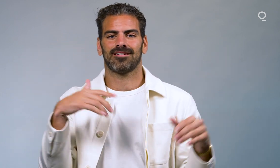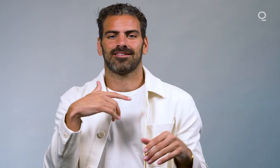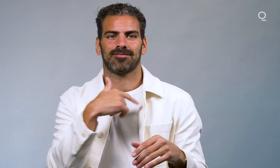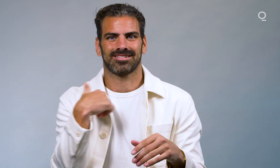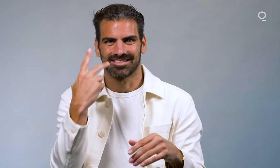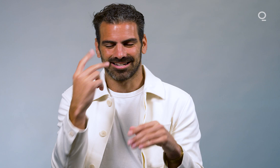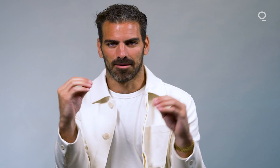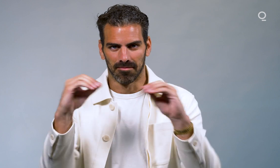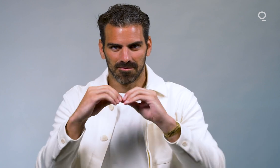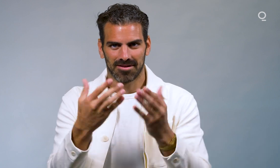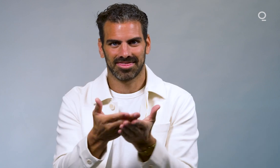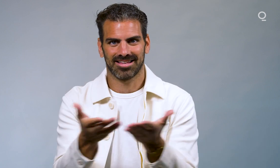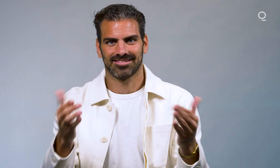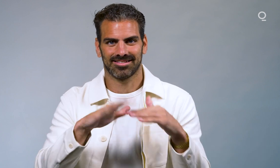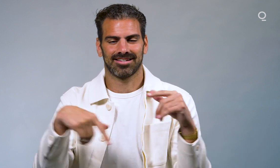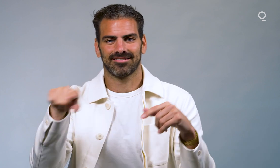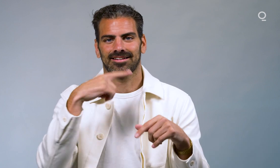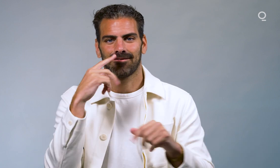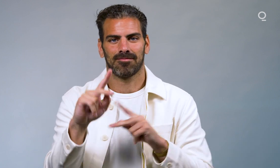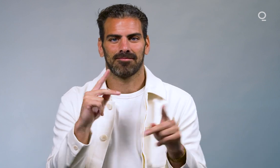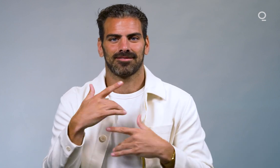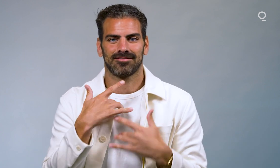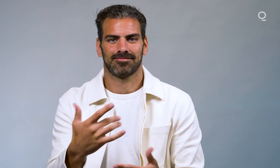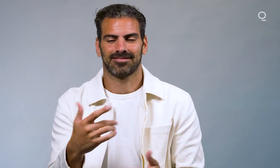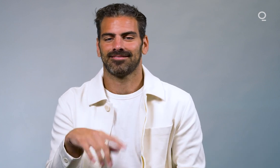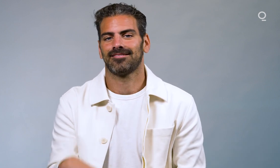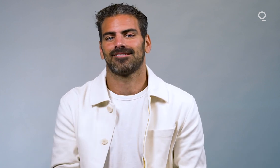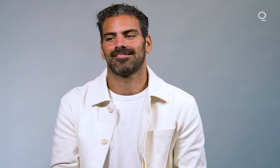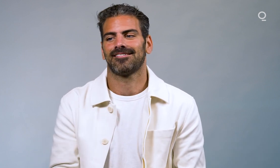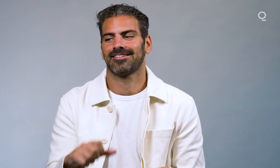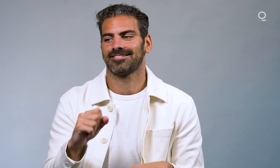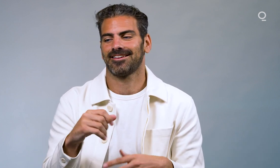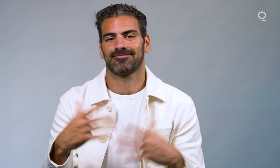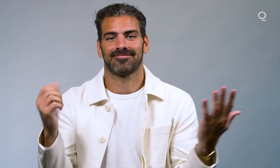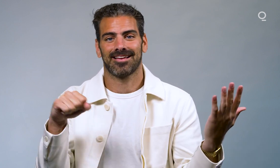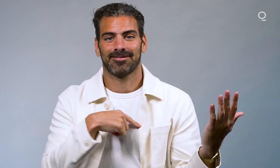that it's enhanced, it's widened. We actually see more and we take more of the world in than hearing people.